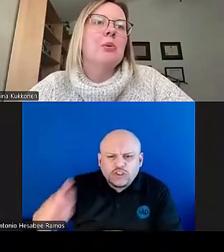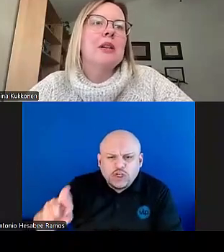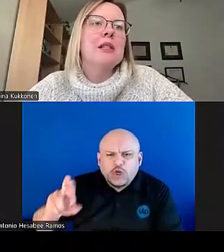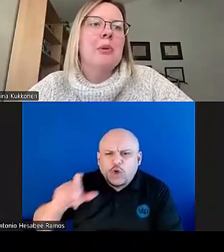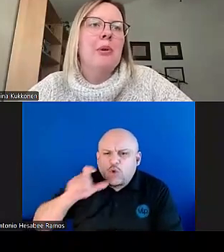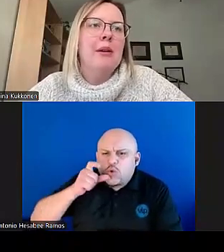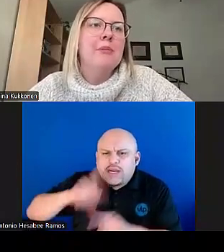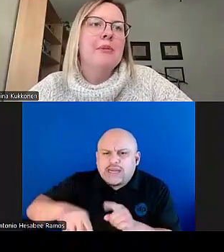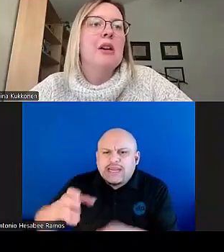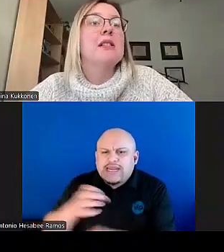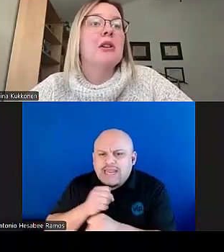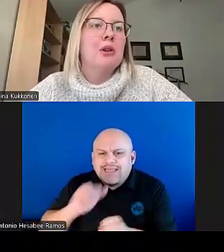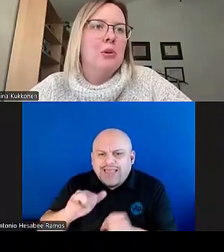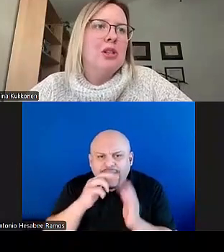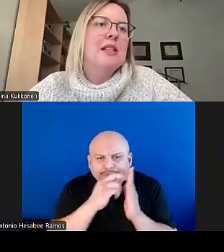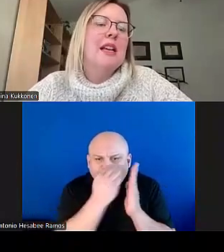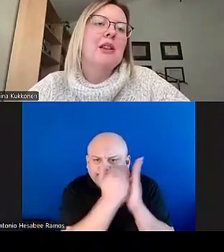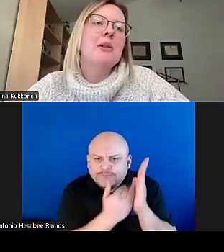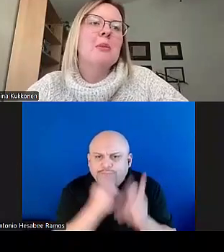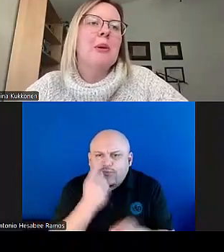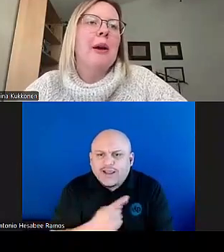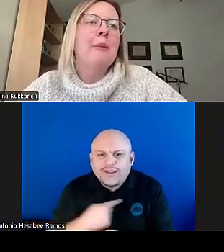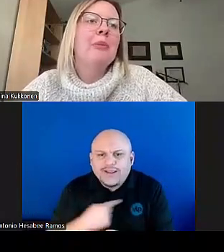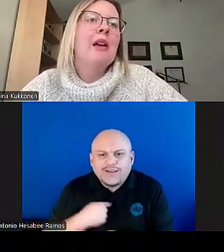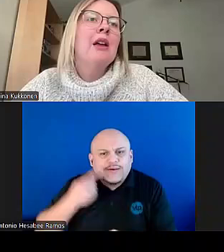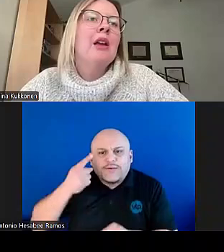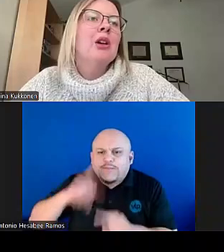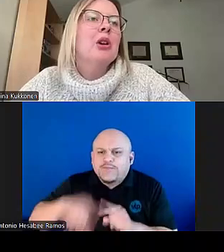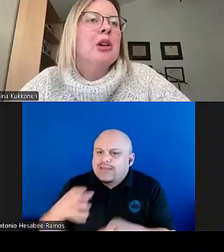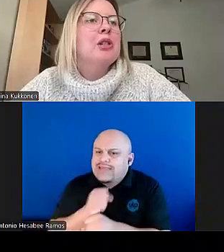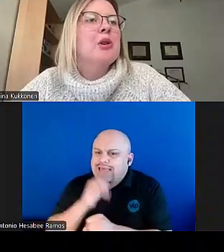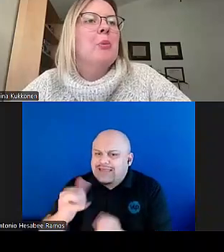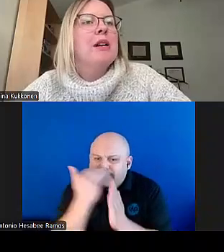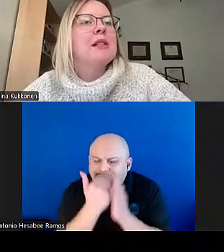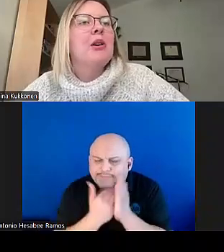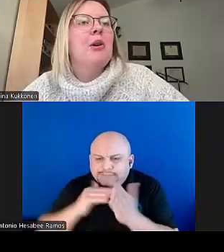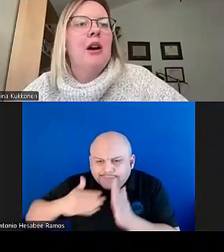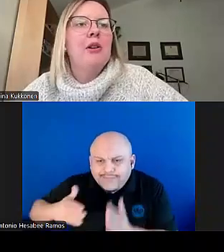the recipe right, Saucier who just can't get the recipe right. Cooking to impress a crowd